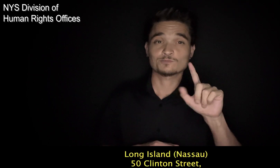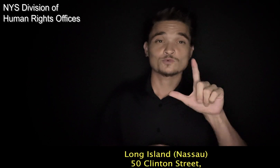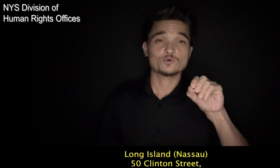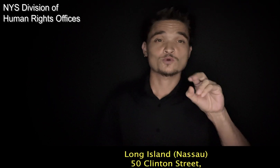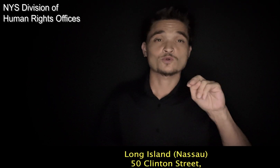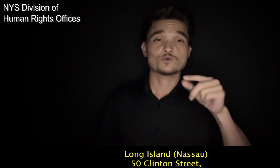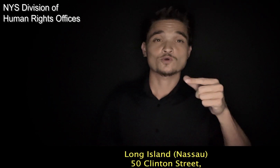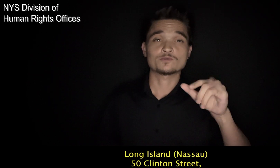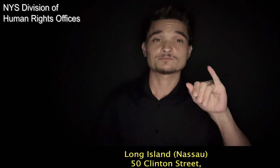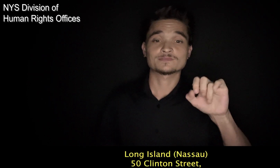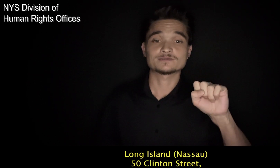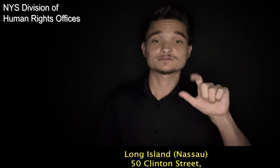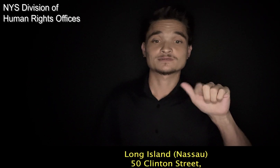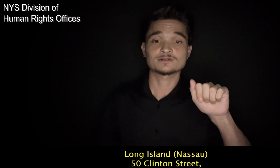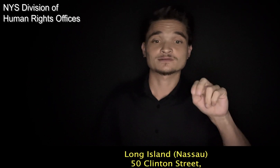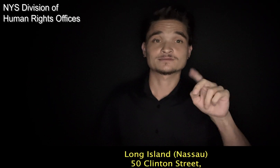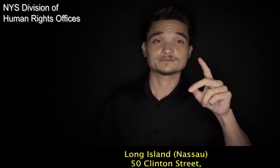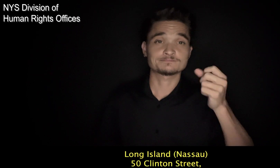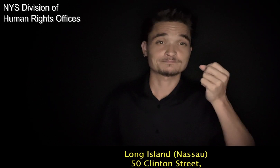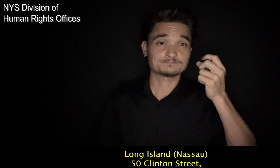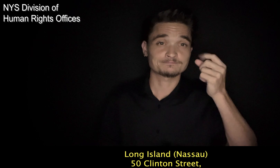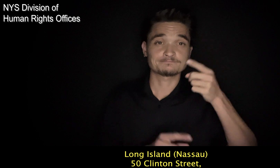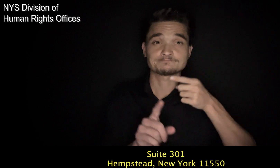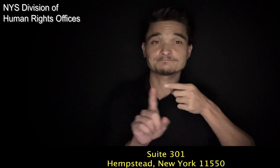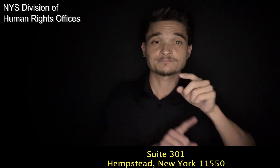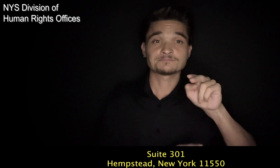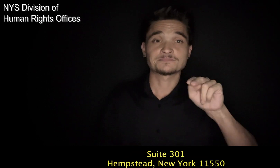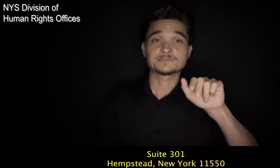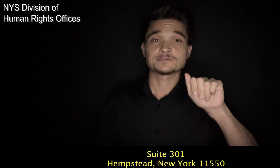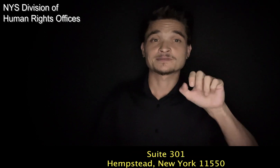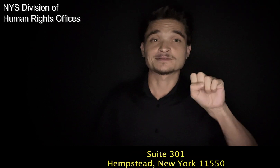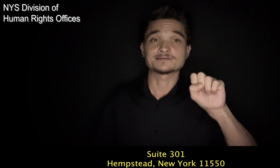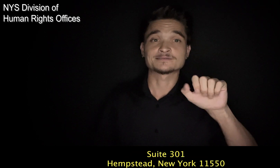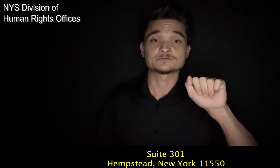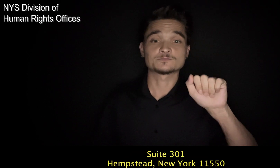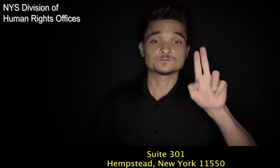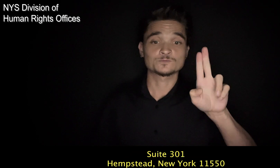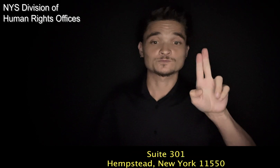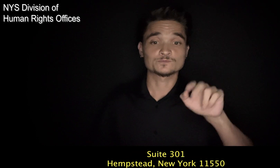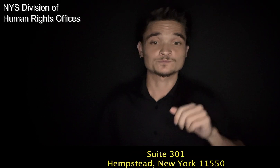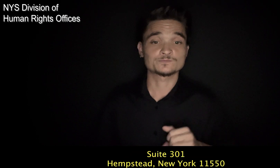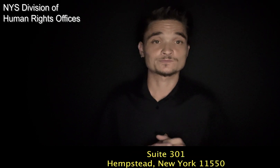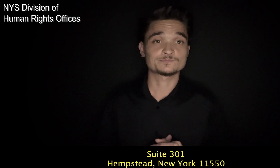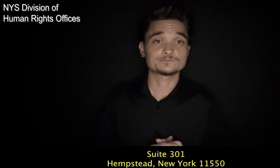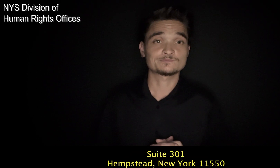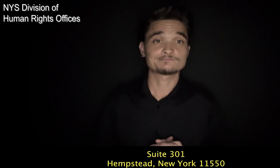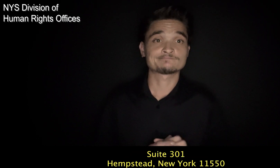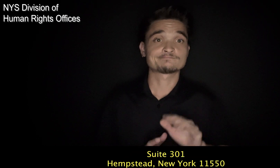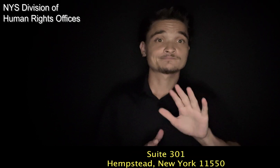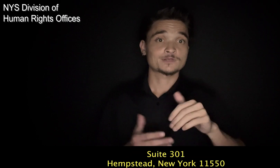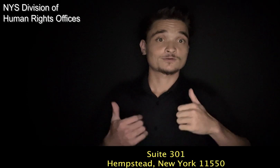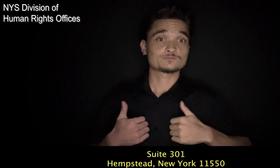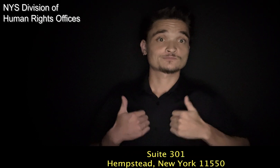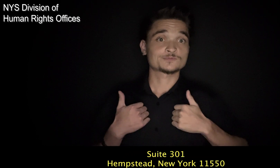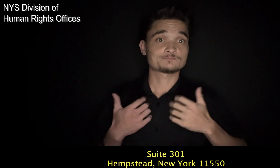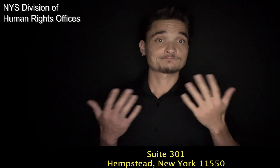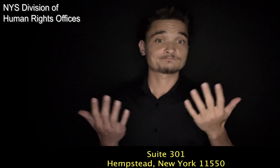Long Island (Nassau) 50 Clinton Street, Suite 301 Hempstead, New York 11550